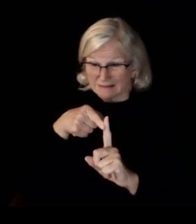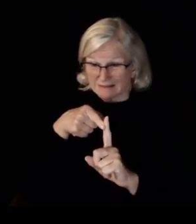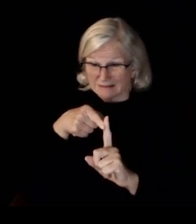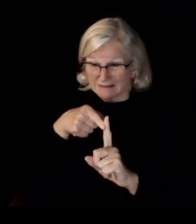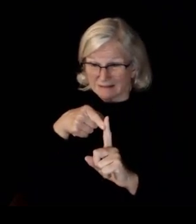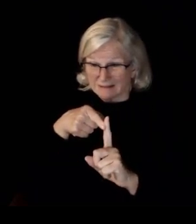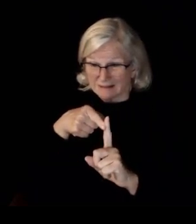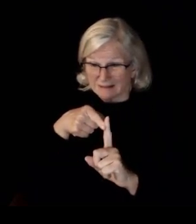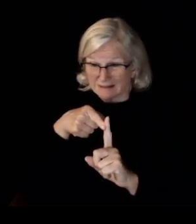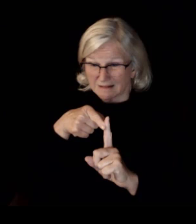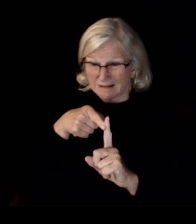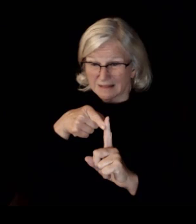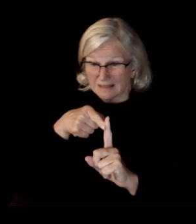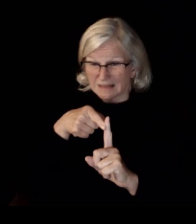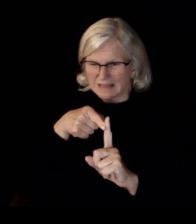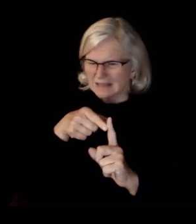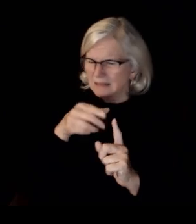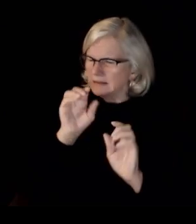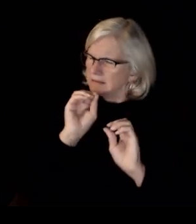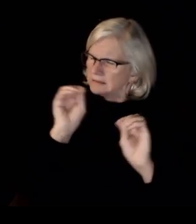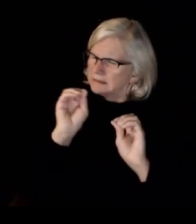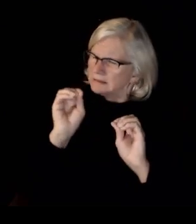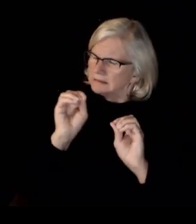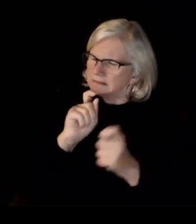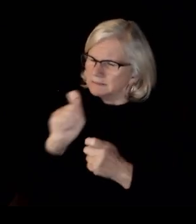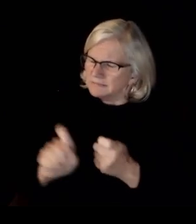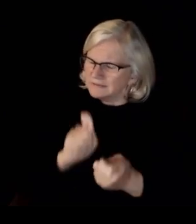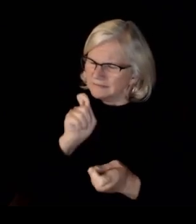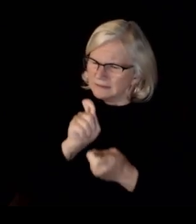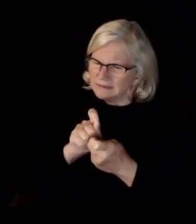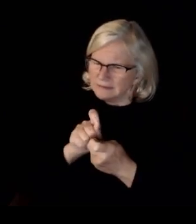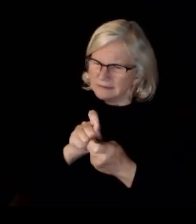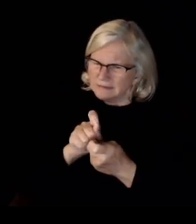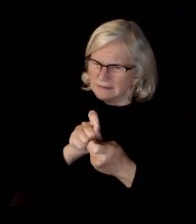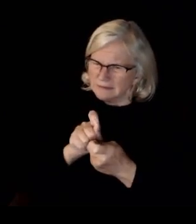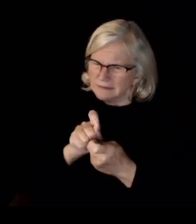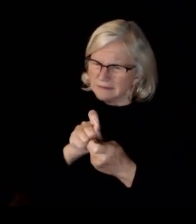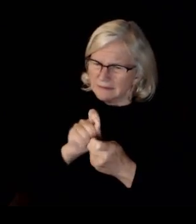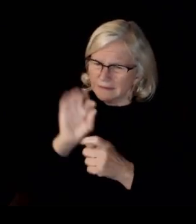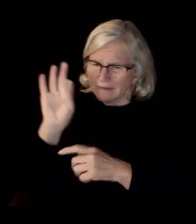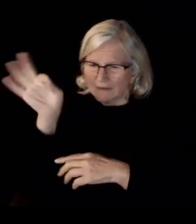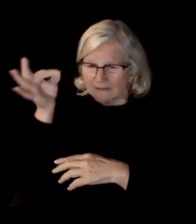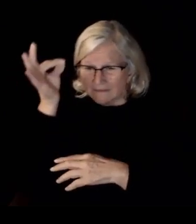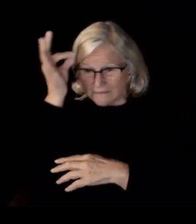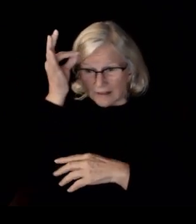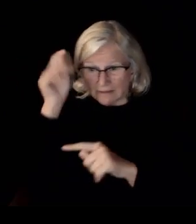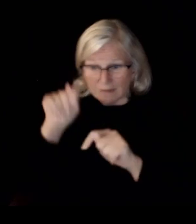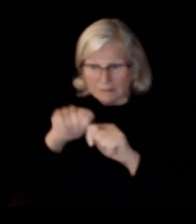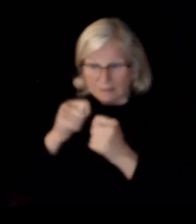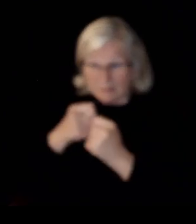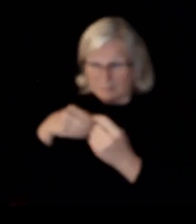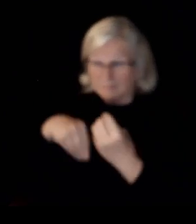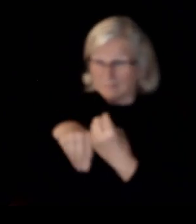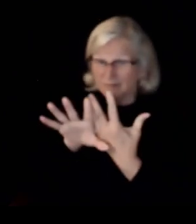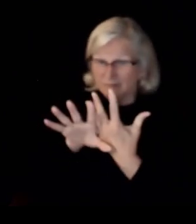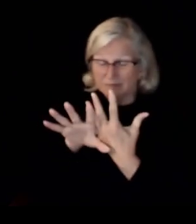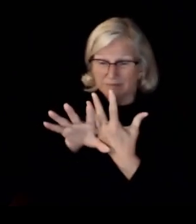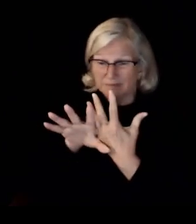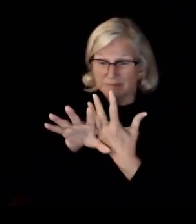that uh that the federal delegation that was here um you know offered or opined about with